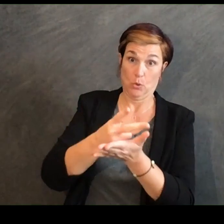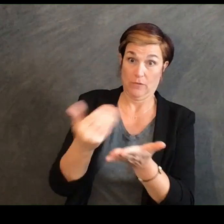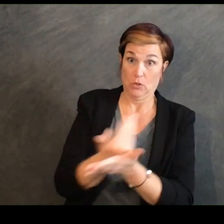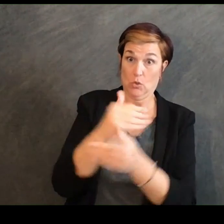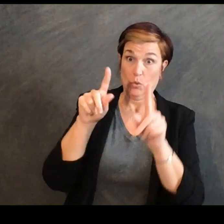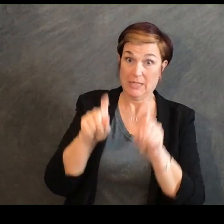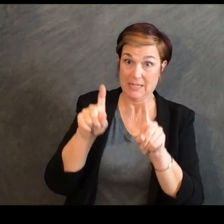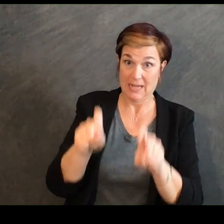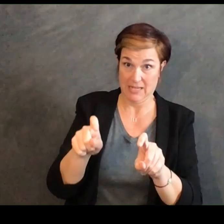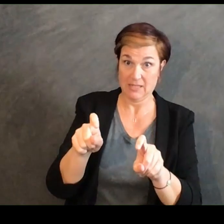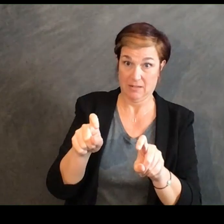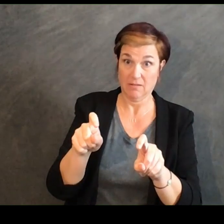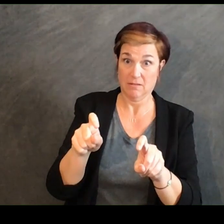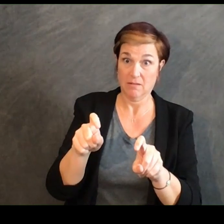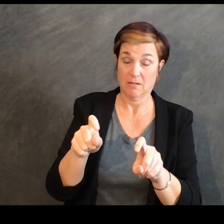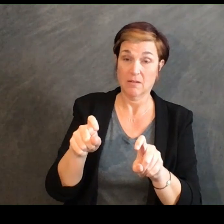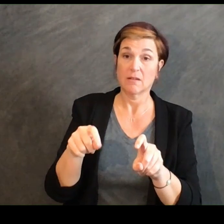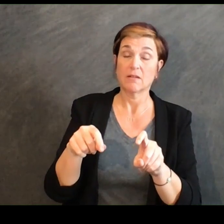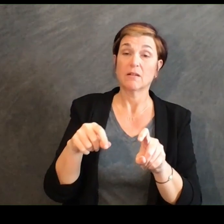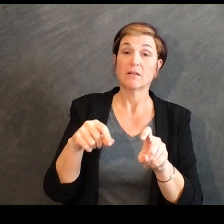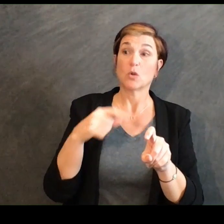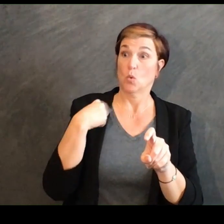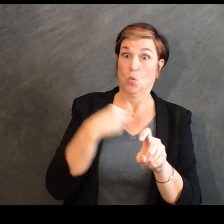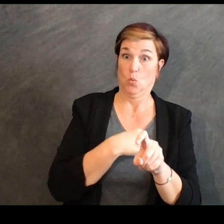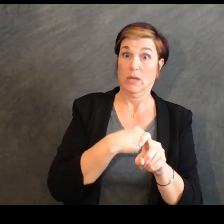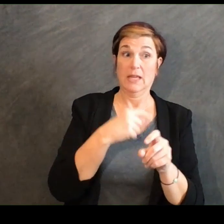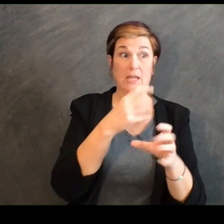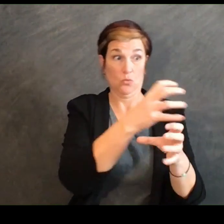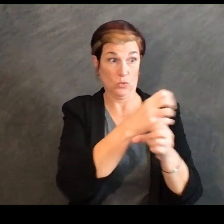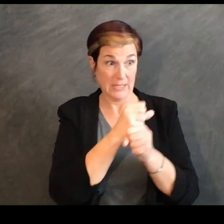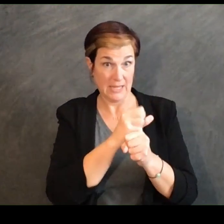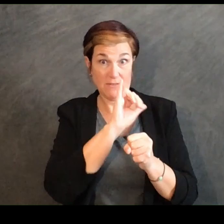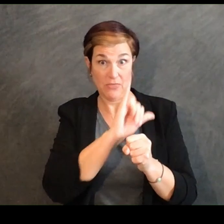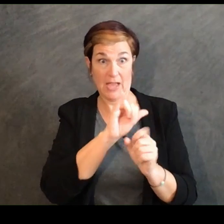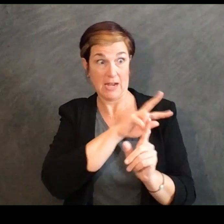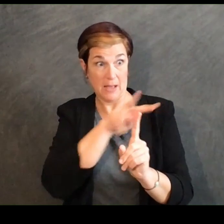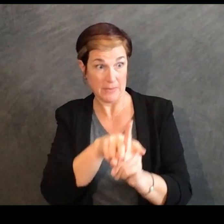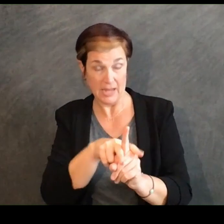after receiving the application from Roche a process that would normally take